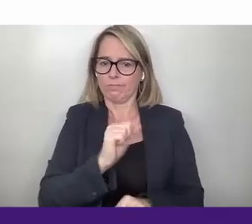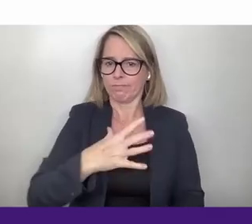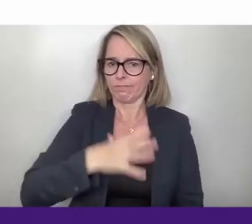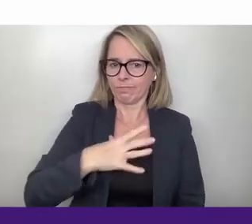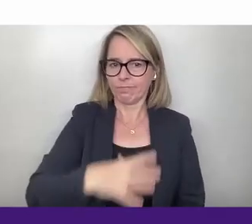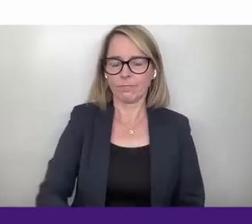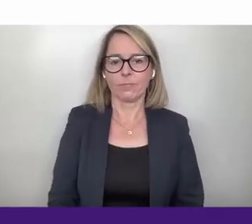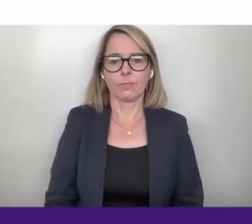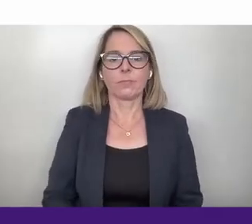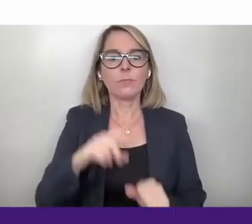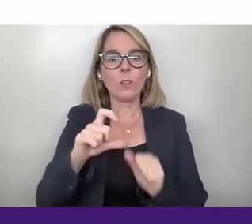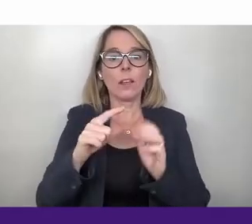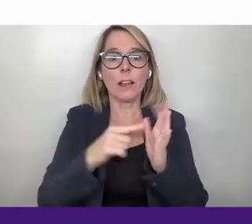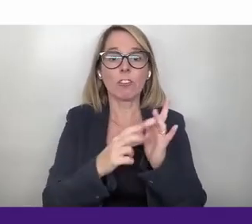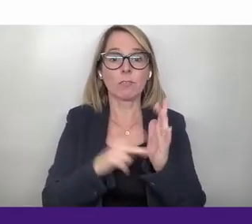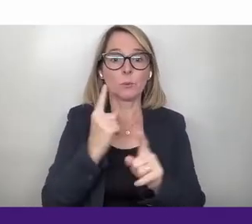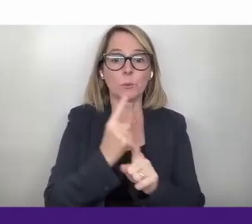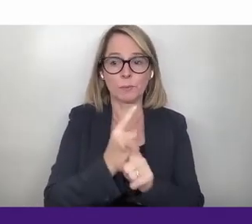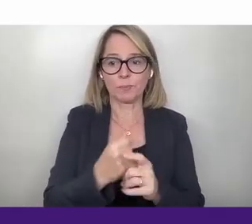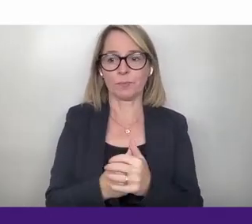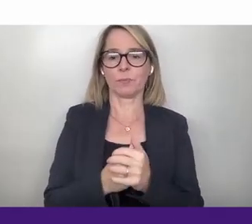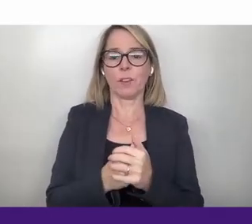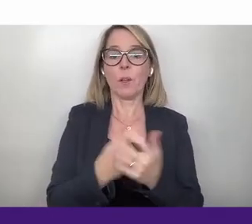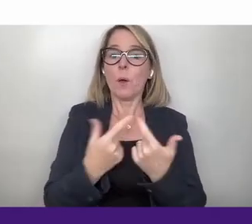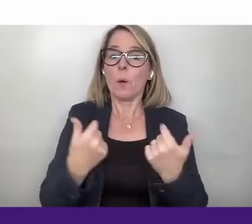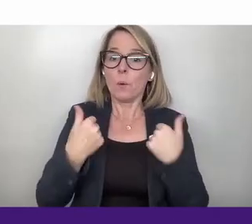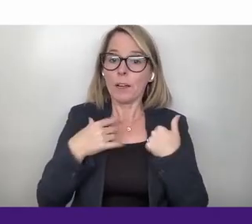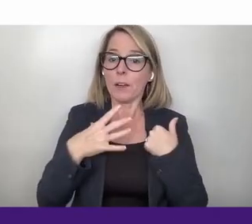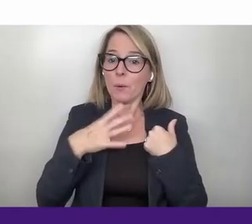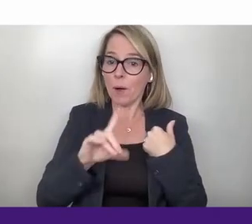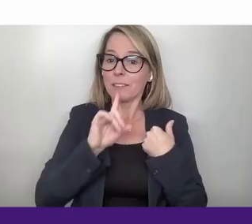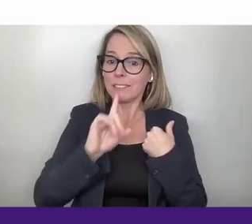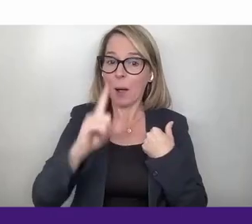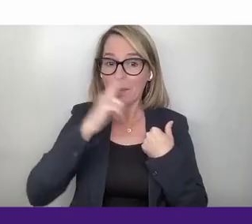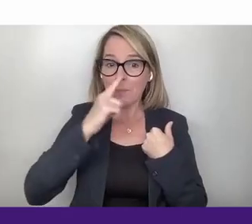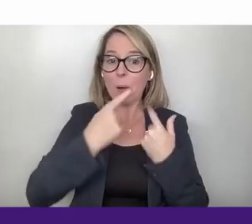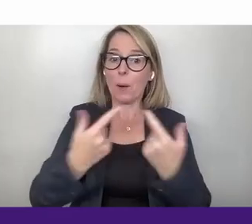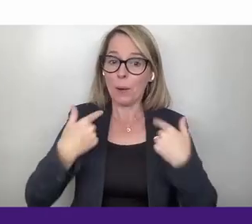Catrin: We would like to tell people that we have a website of our own,